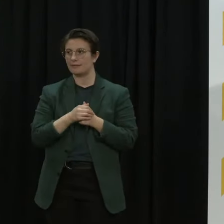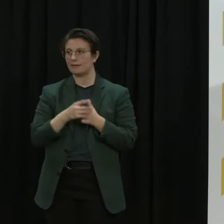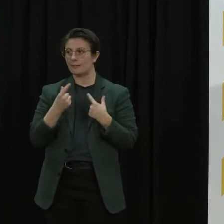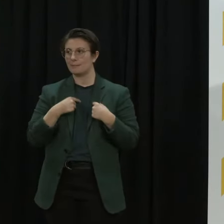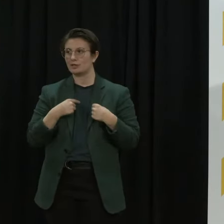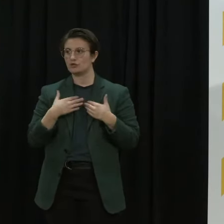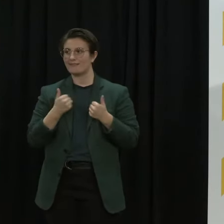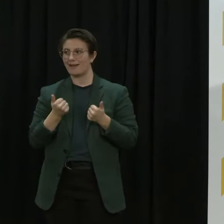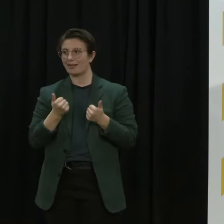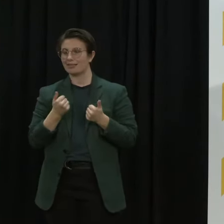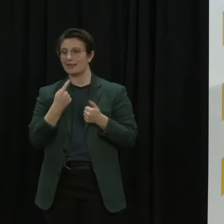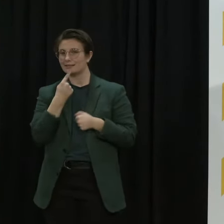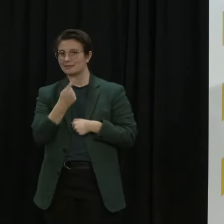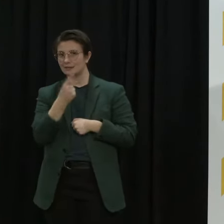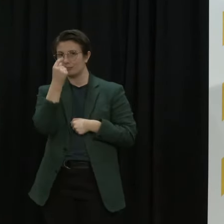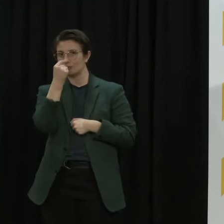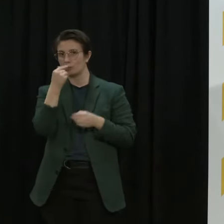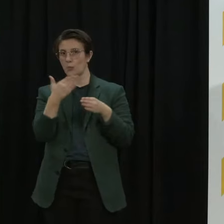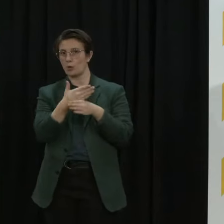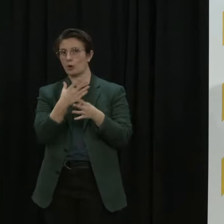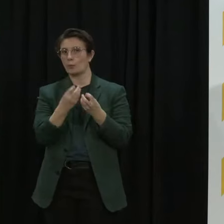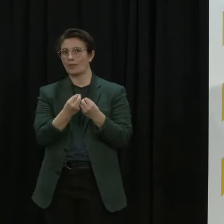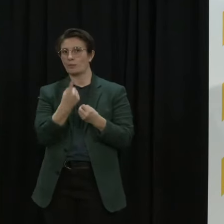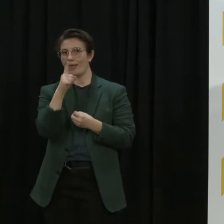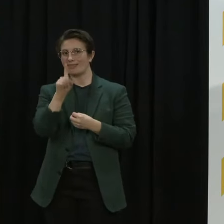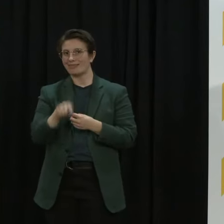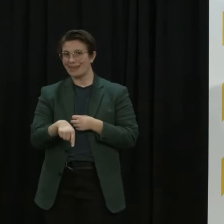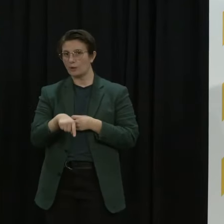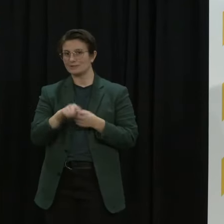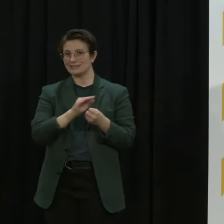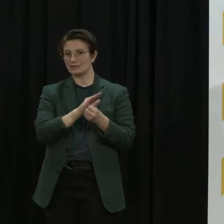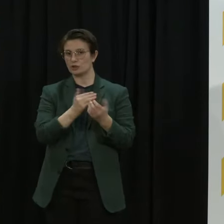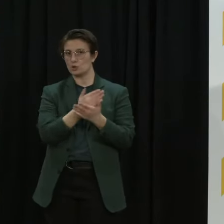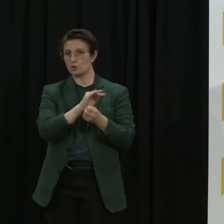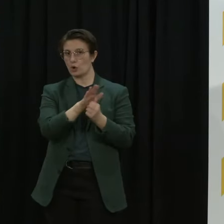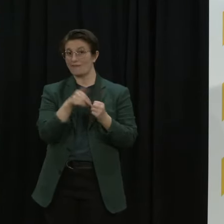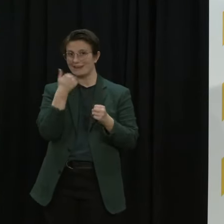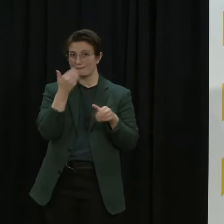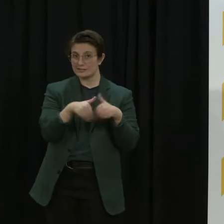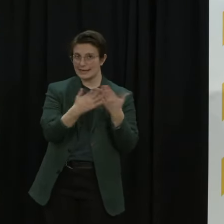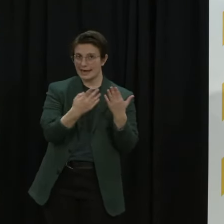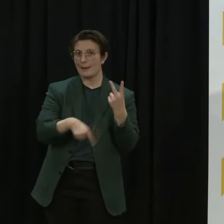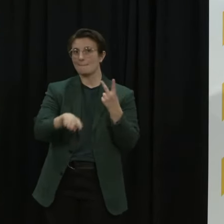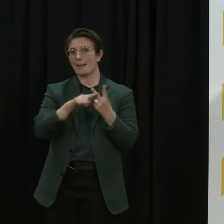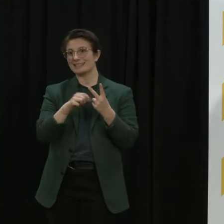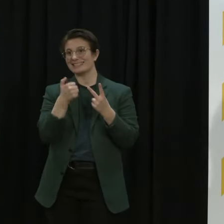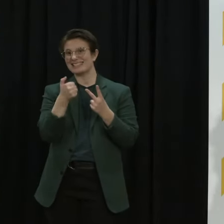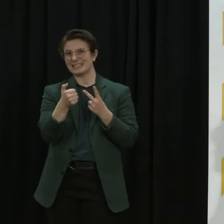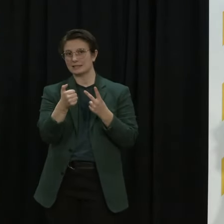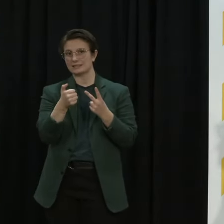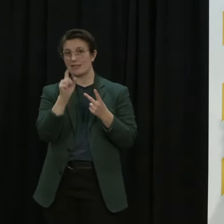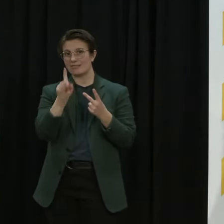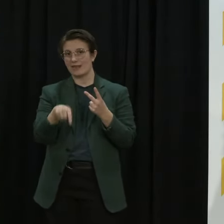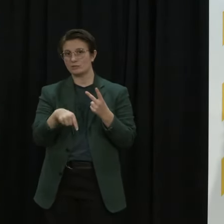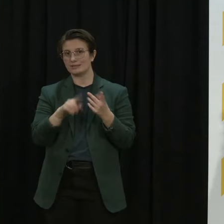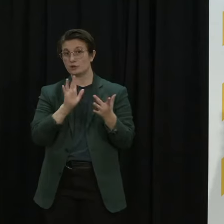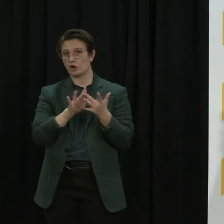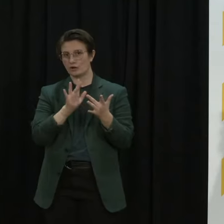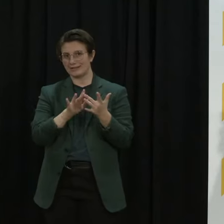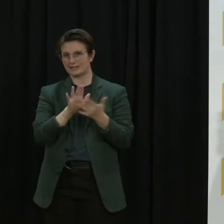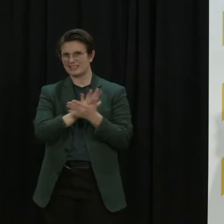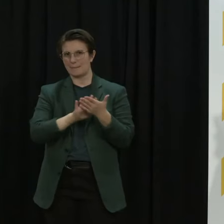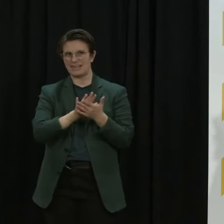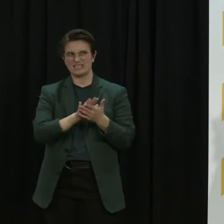Just one more question